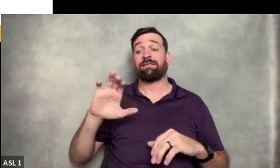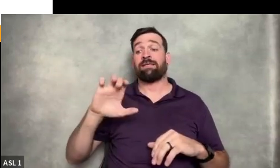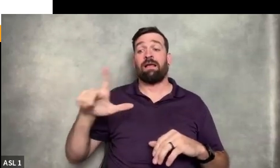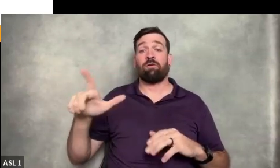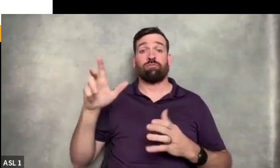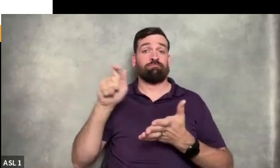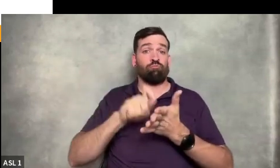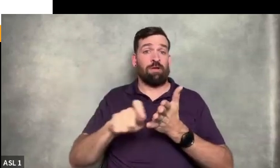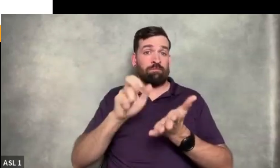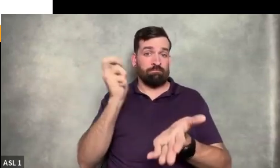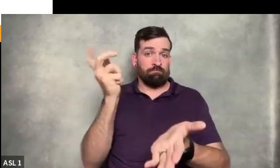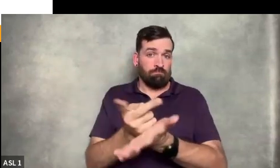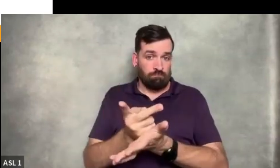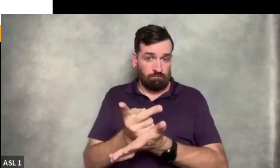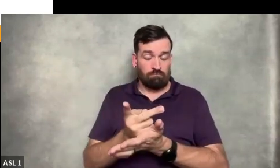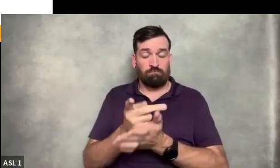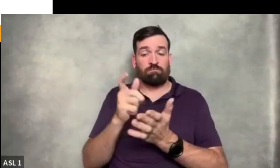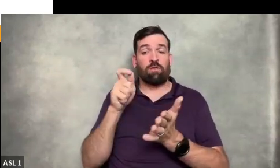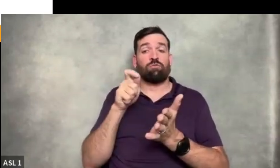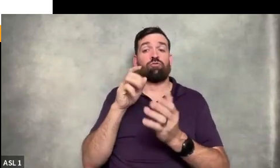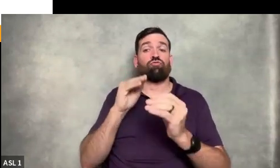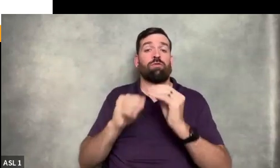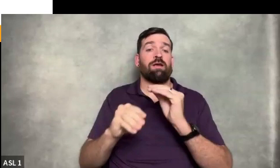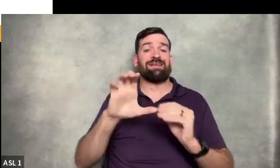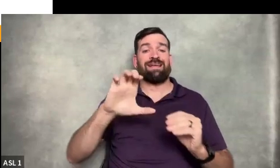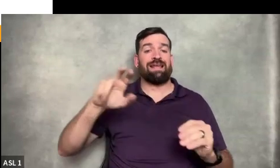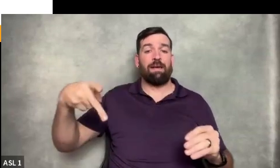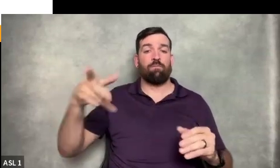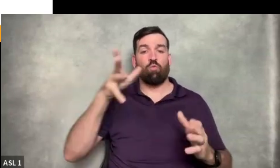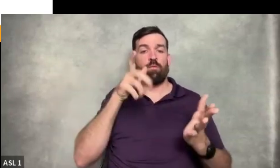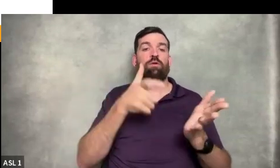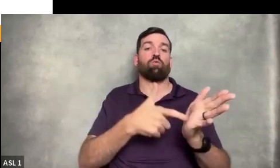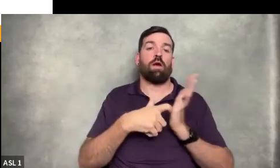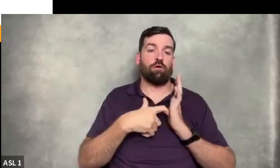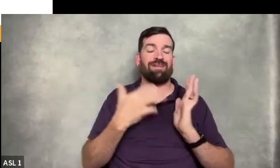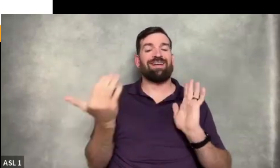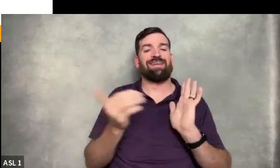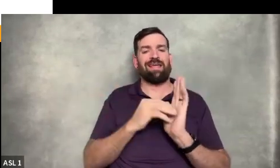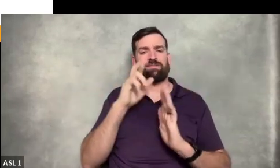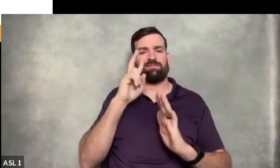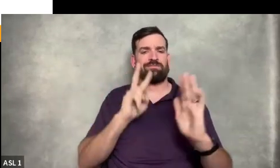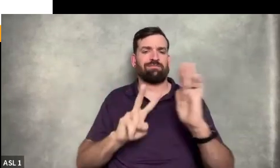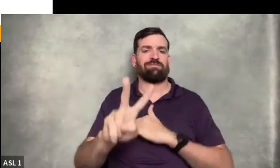of the corrective action plan will be required and, again, we anticipate that finalization